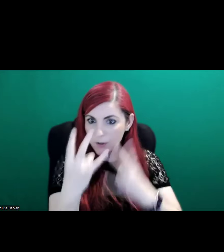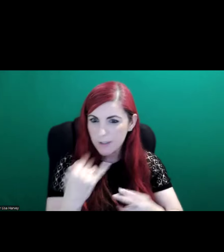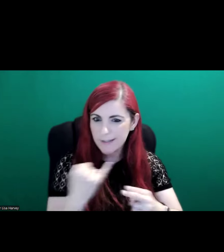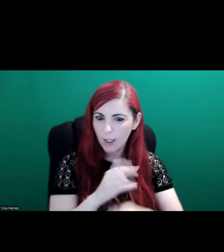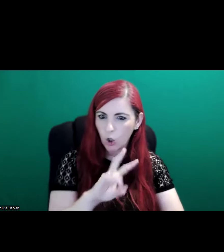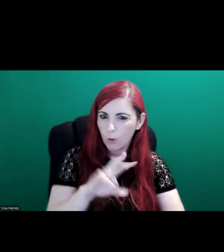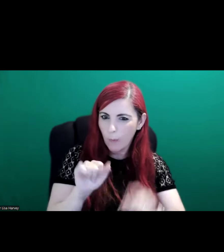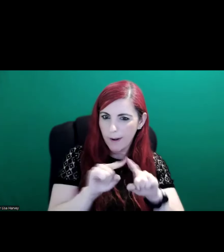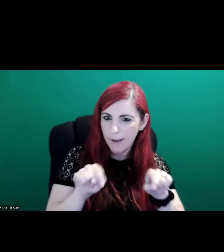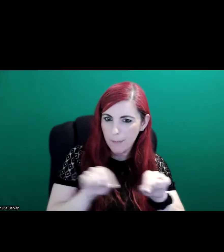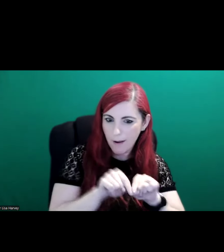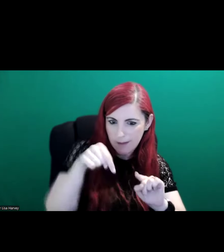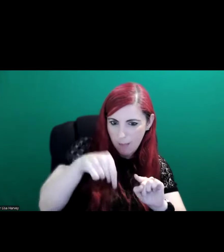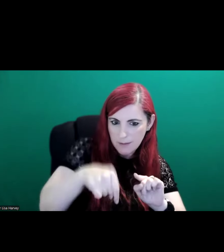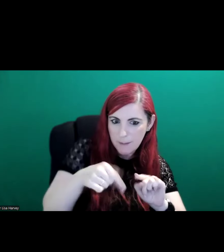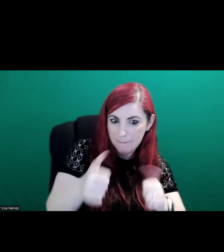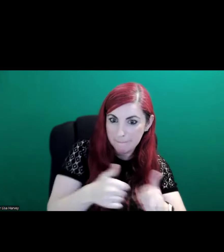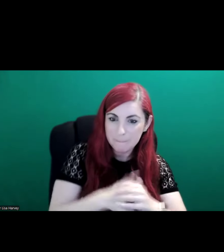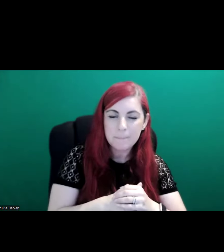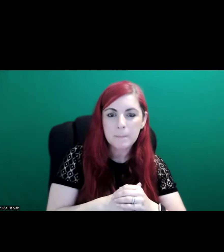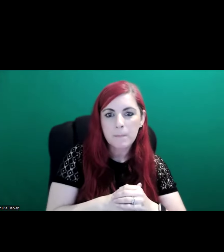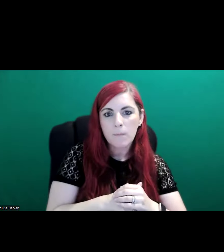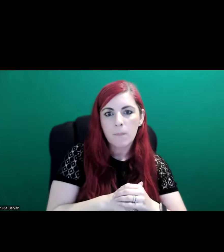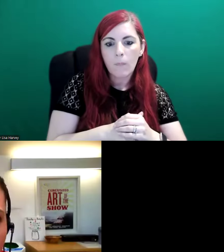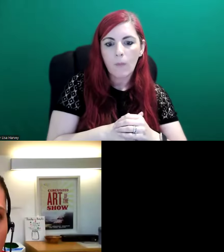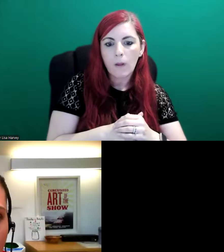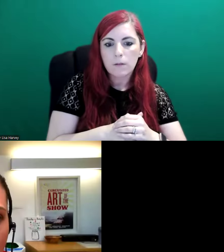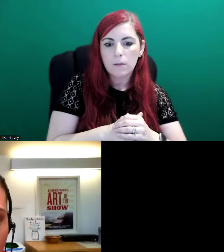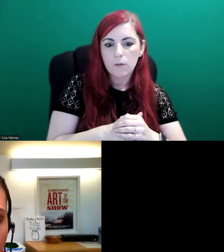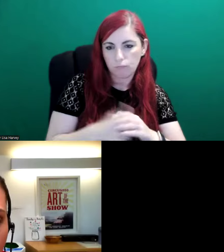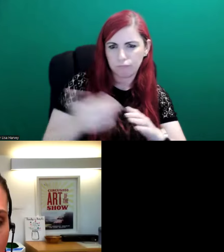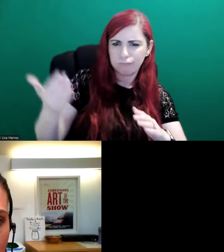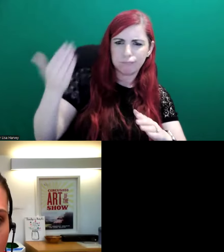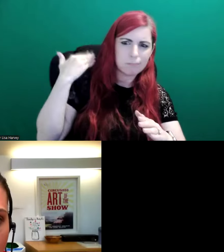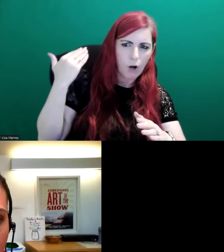A box. It'll be very, very helpful. So very earlier, when you were speaking at the